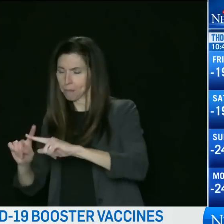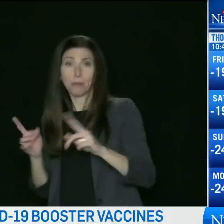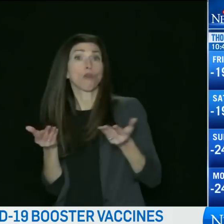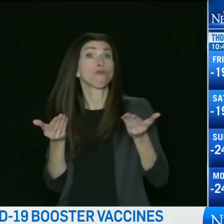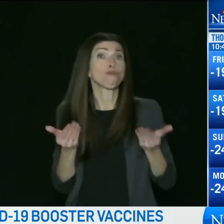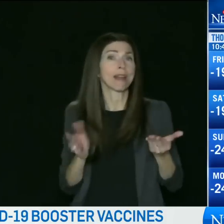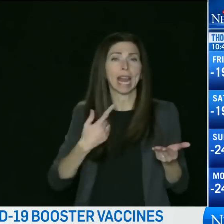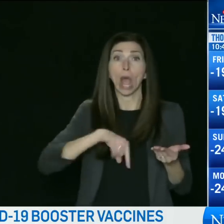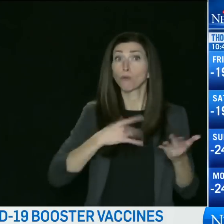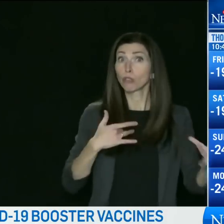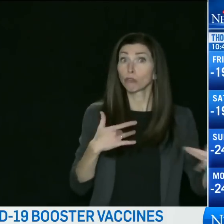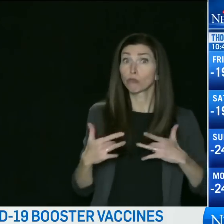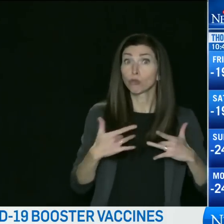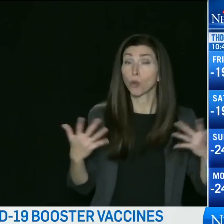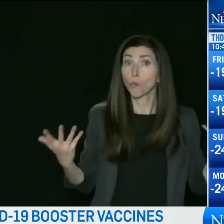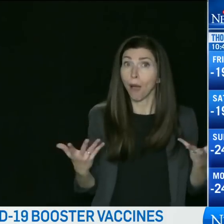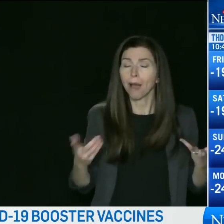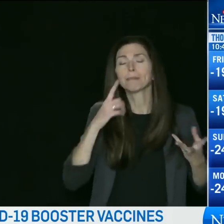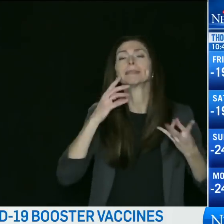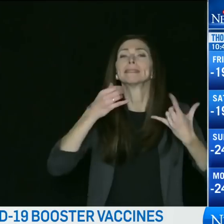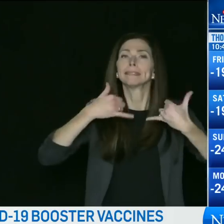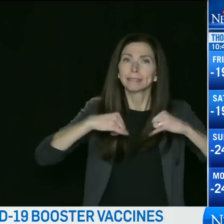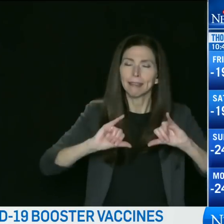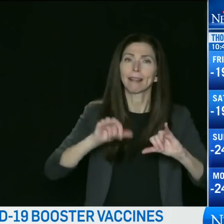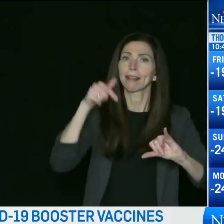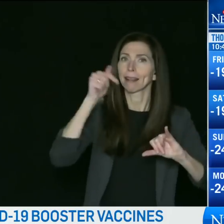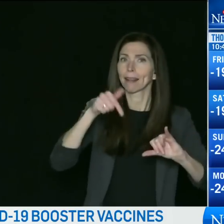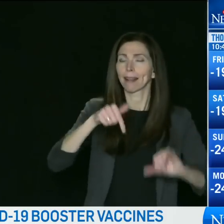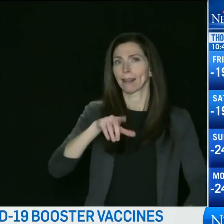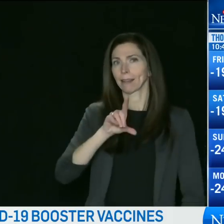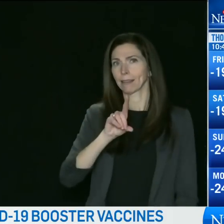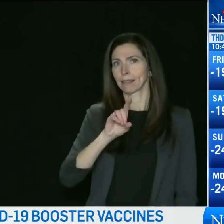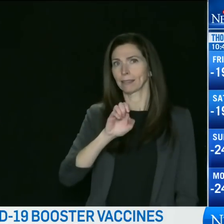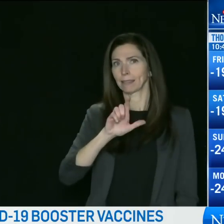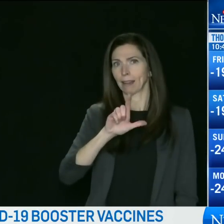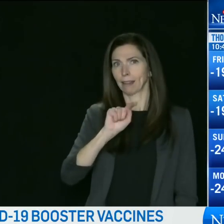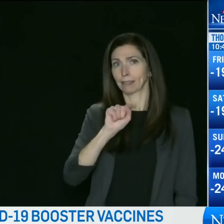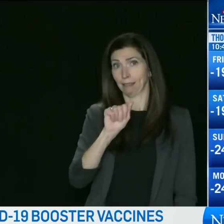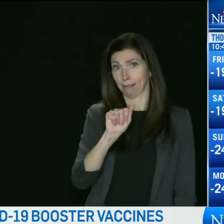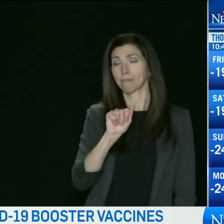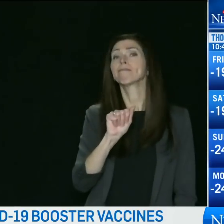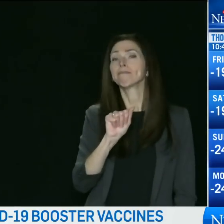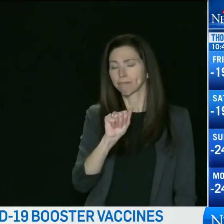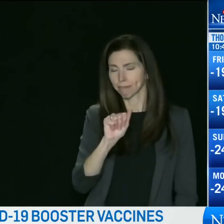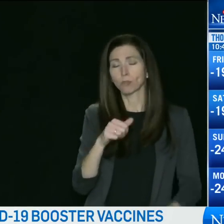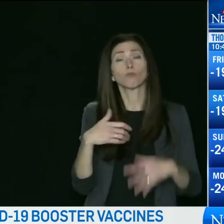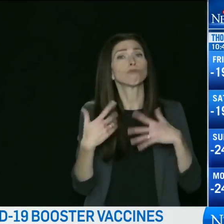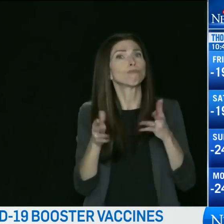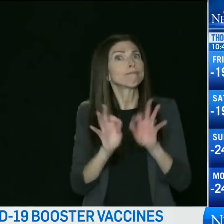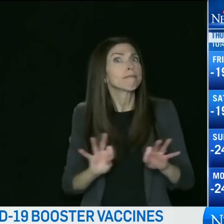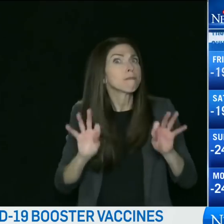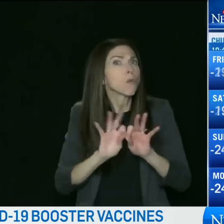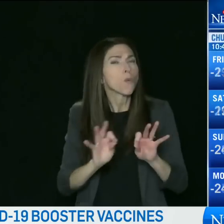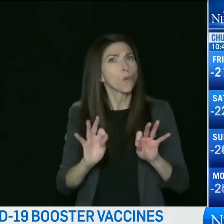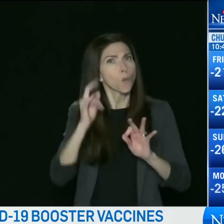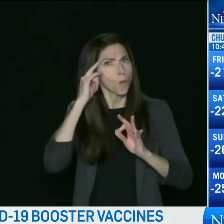MIGHT BE FOR THE POPULATION, BUT RIGHT NOW, DELTA IS OUR VARIANT